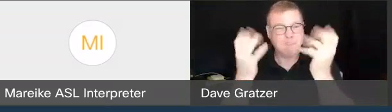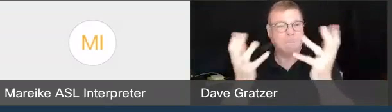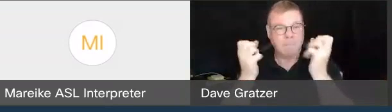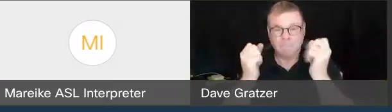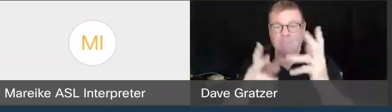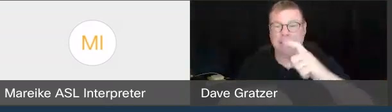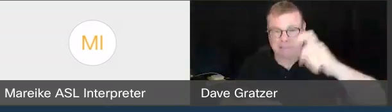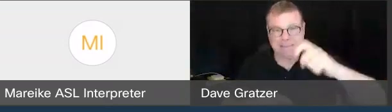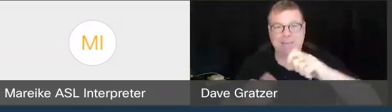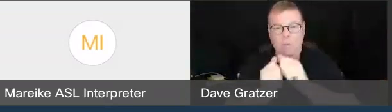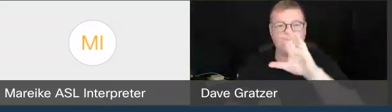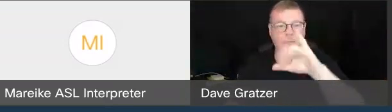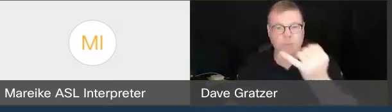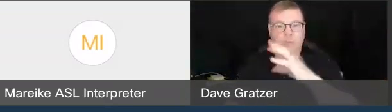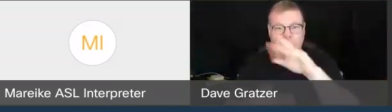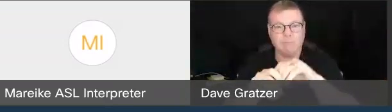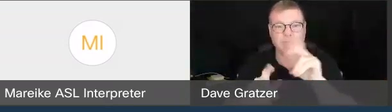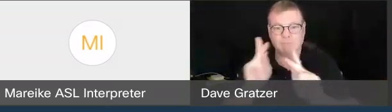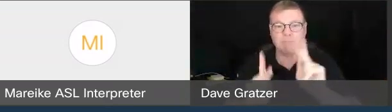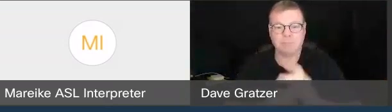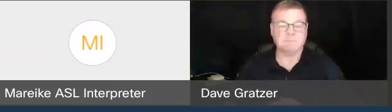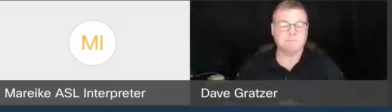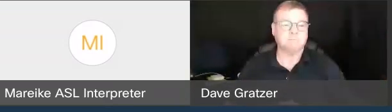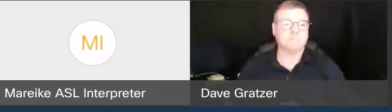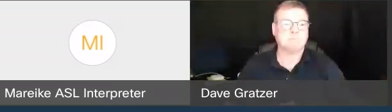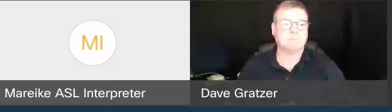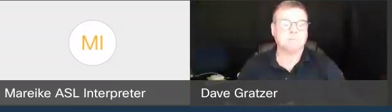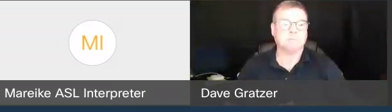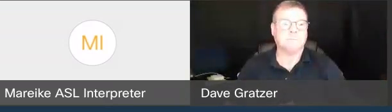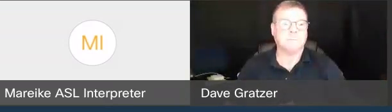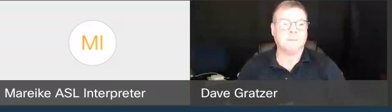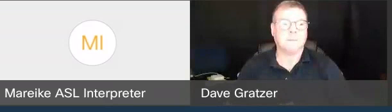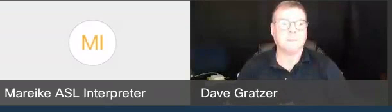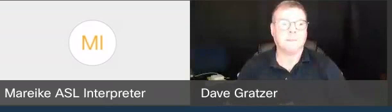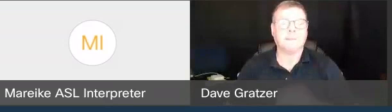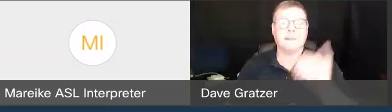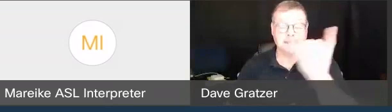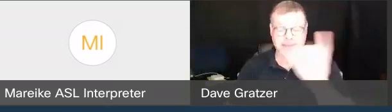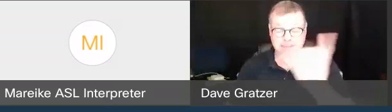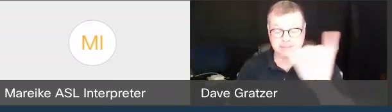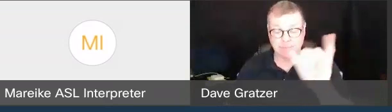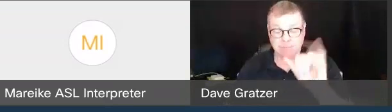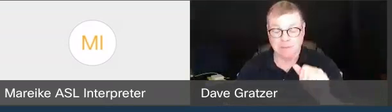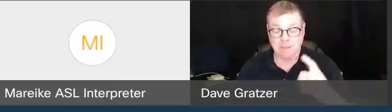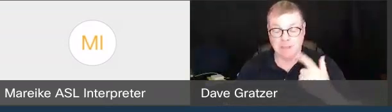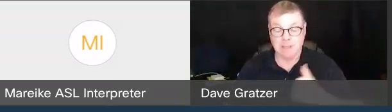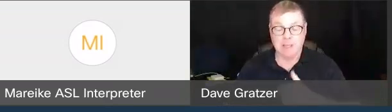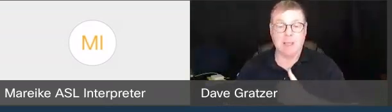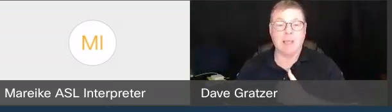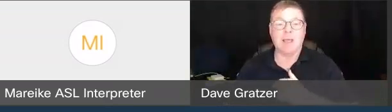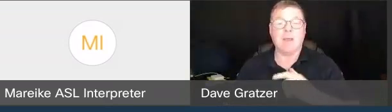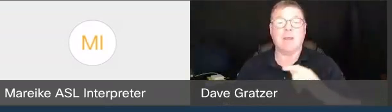group with severe mental illness. Similarly, almost 80% did not have a valid driver's license